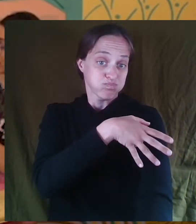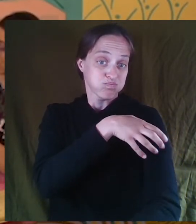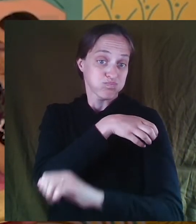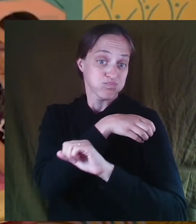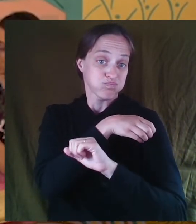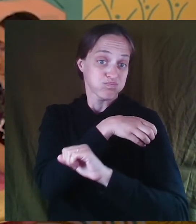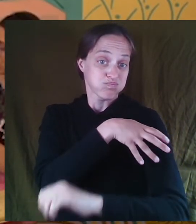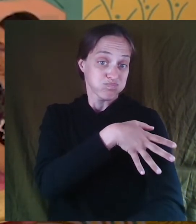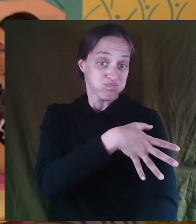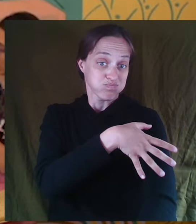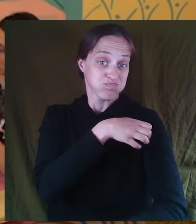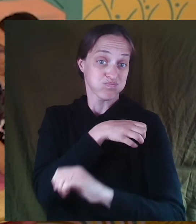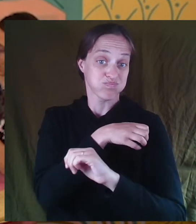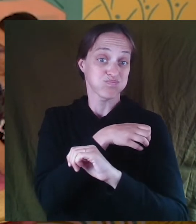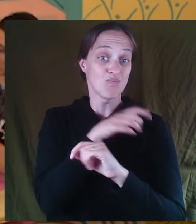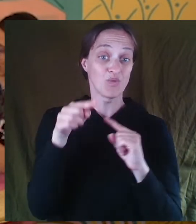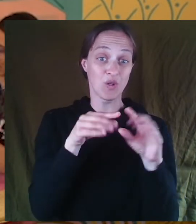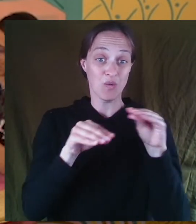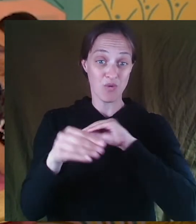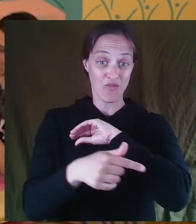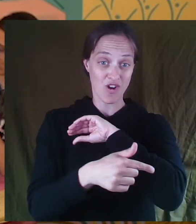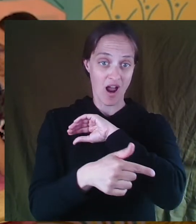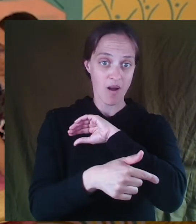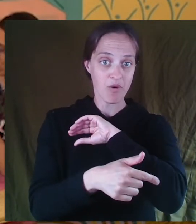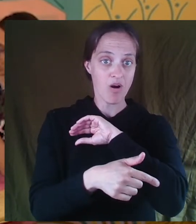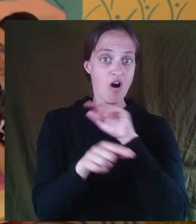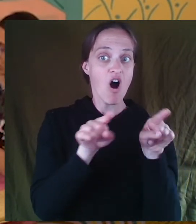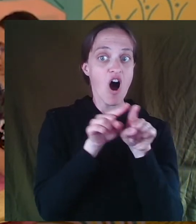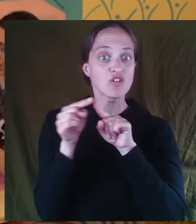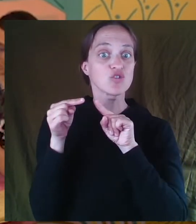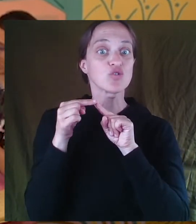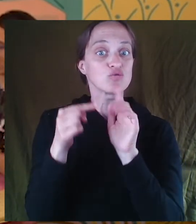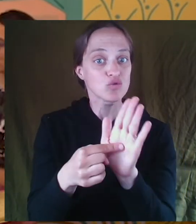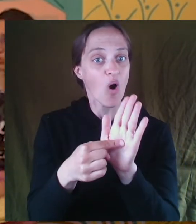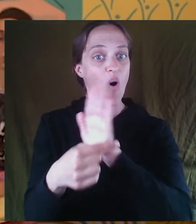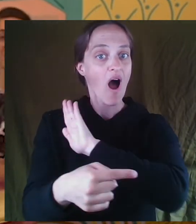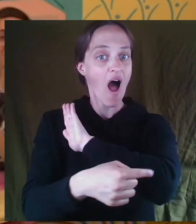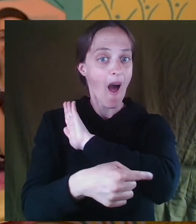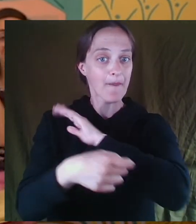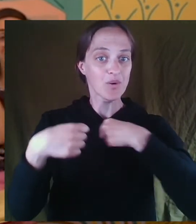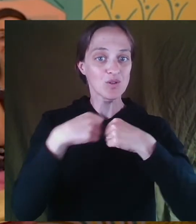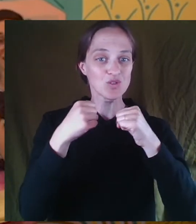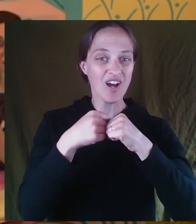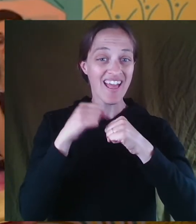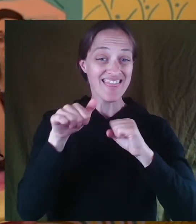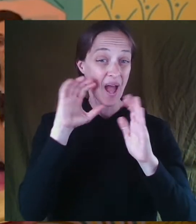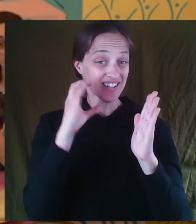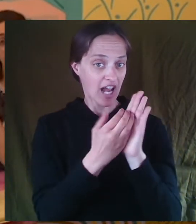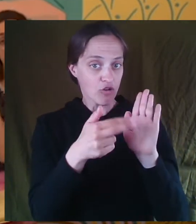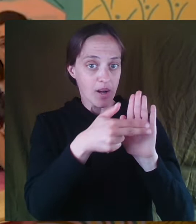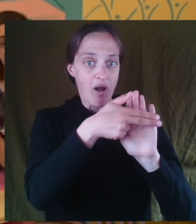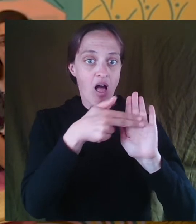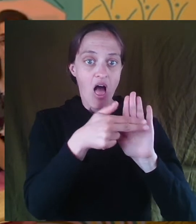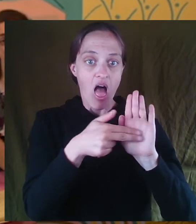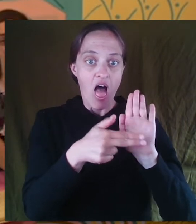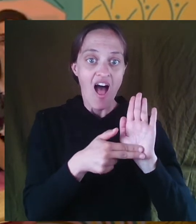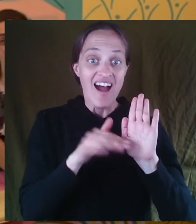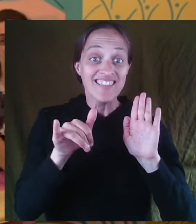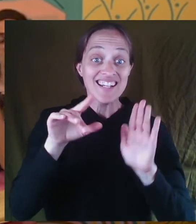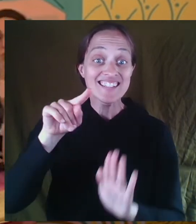These muscles stretch and shrink as you bend and straighten your elbow, and there's an elbow joint. It has labels on the diagram.